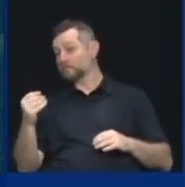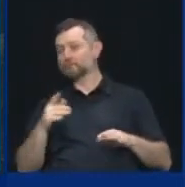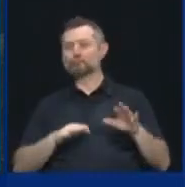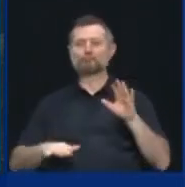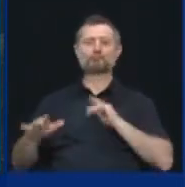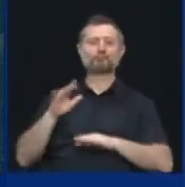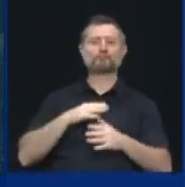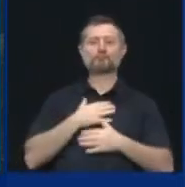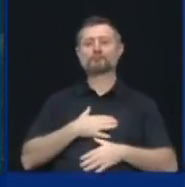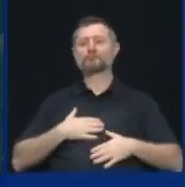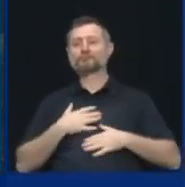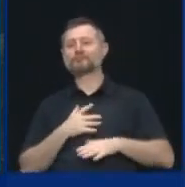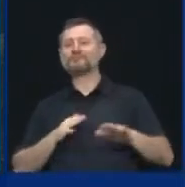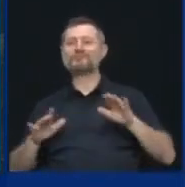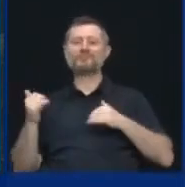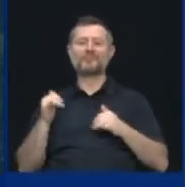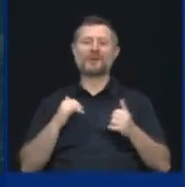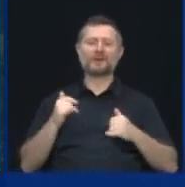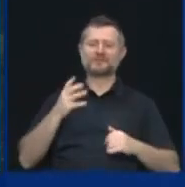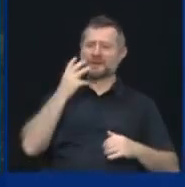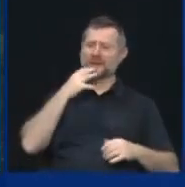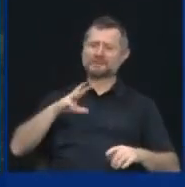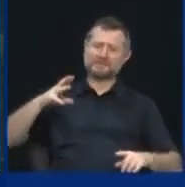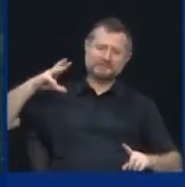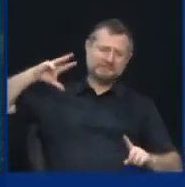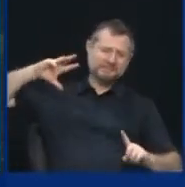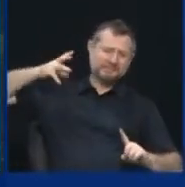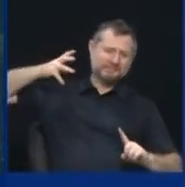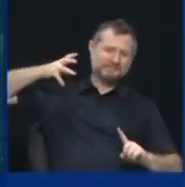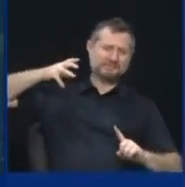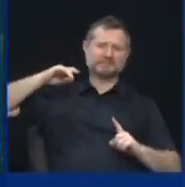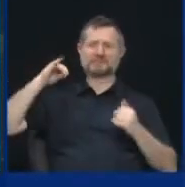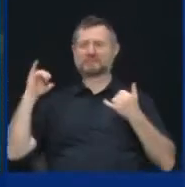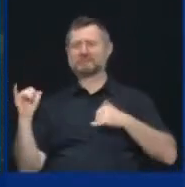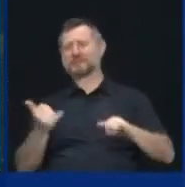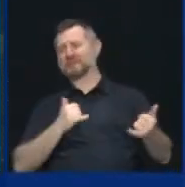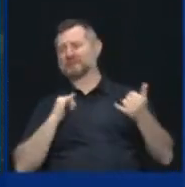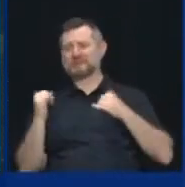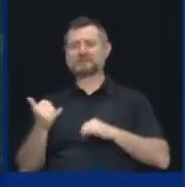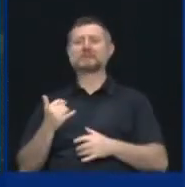THEY ARE OUTSIDE OF THE SCHOOL BUILDING, IN RECS,ES ETC., IT IS